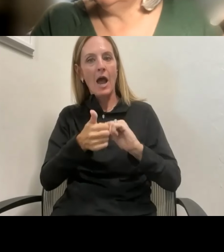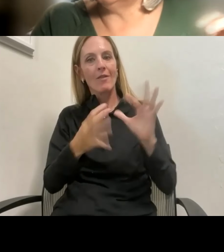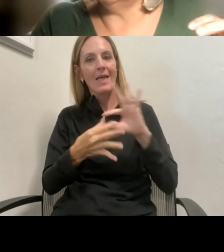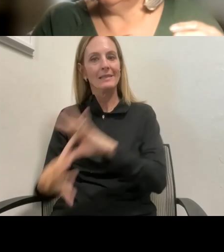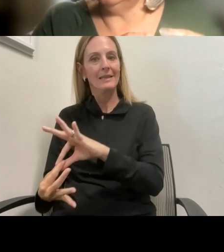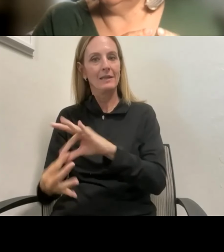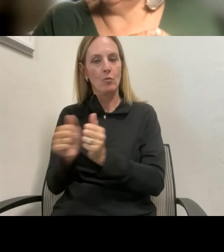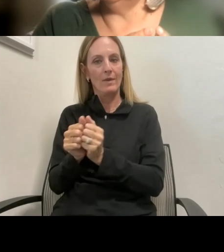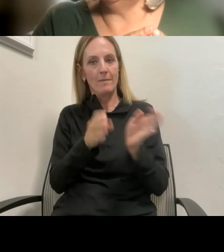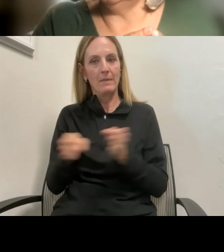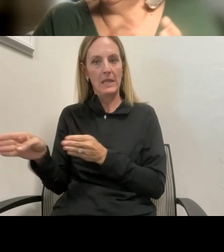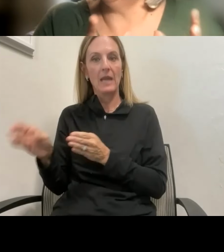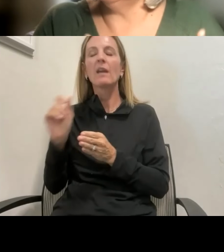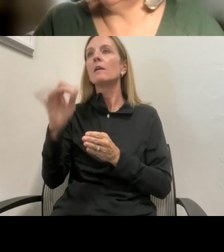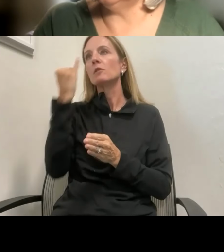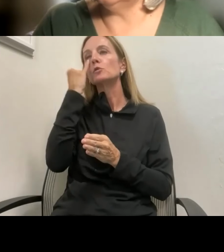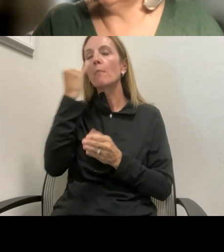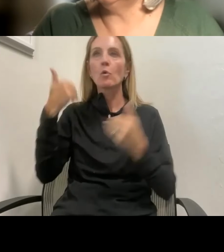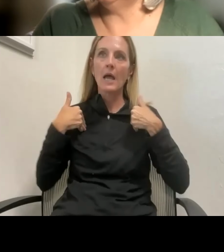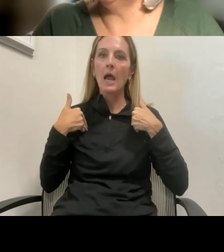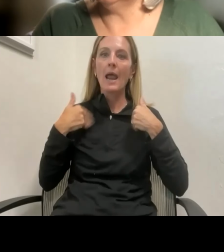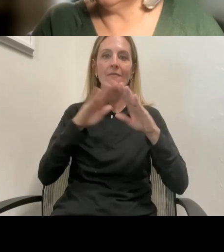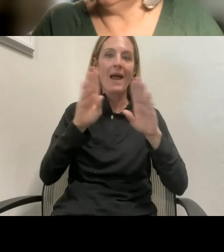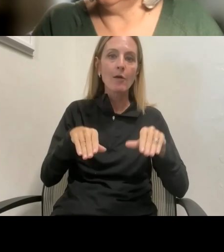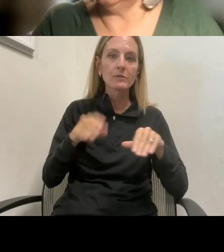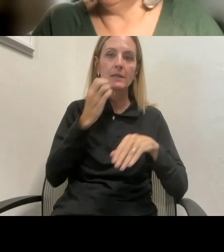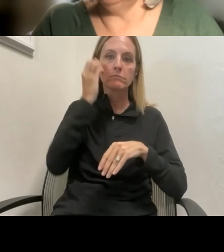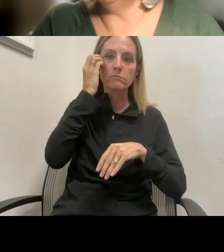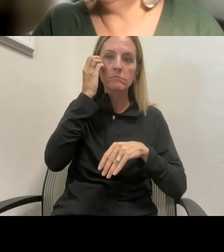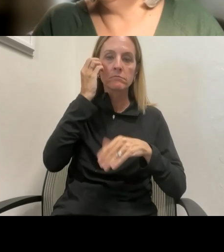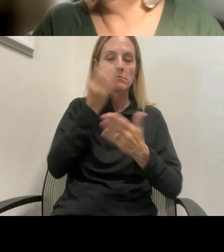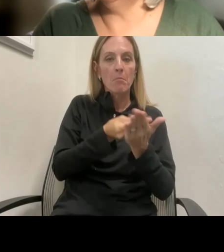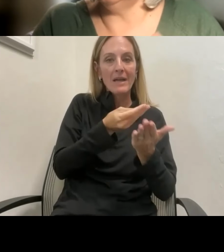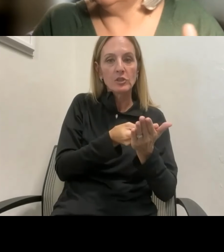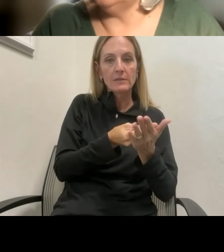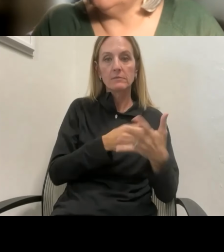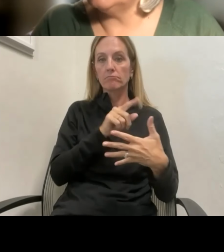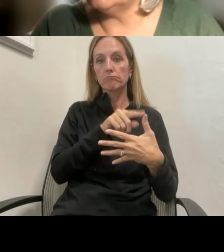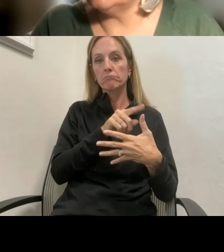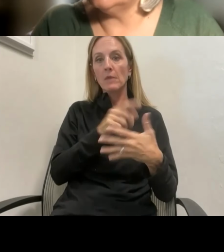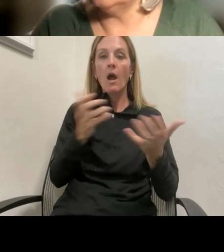So if I have a housing budget and I want to build five homes this year